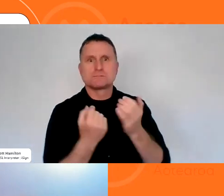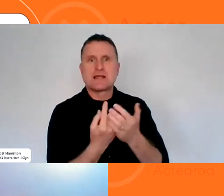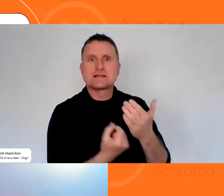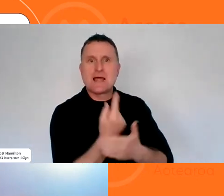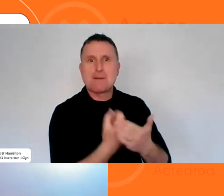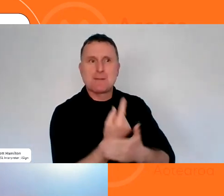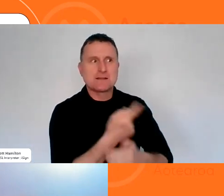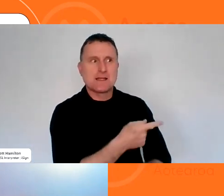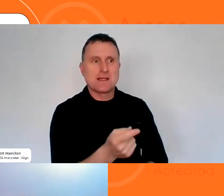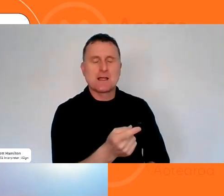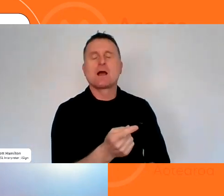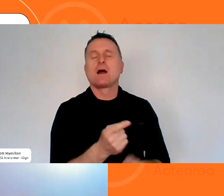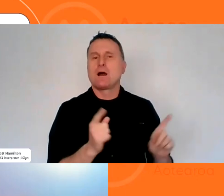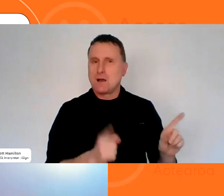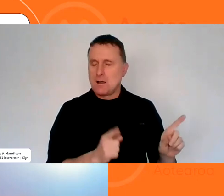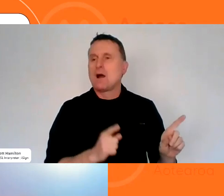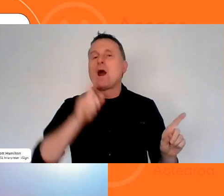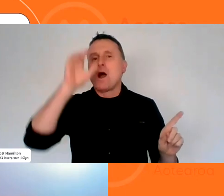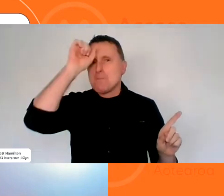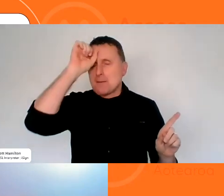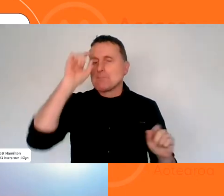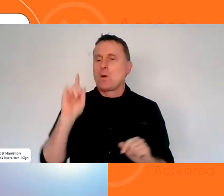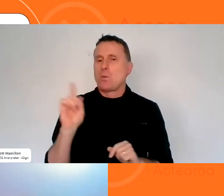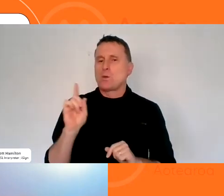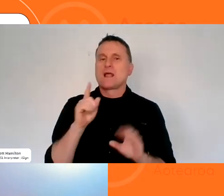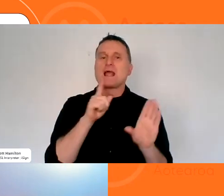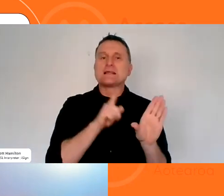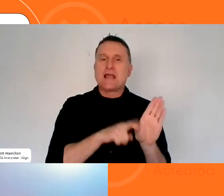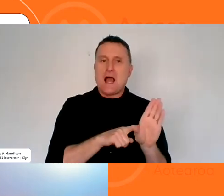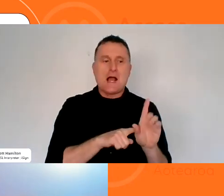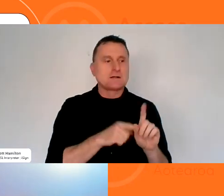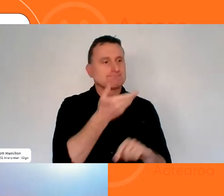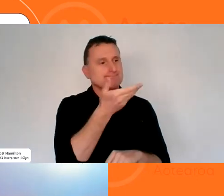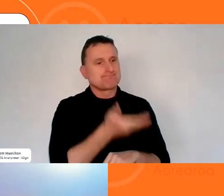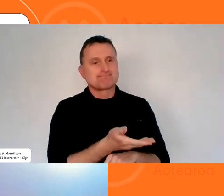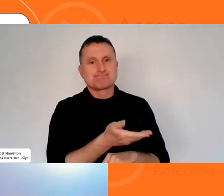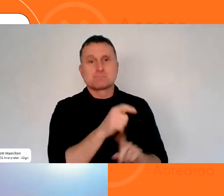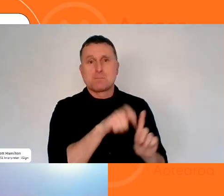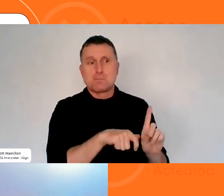these discussions is around the young person who was turning five